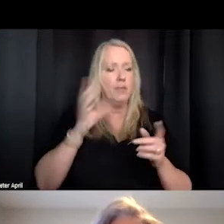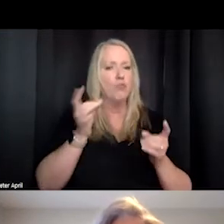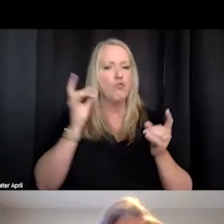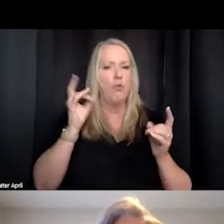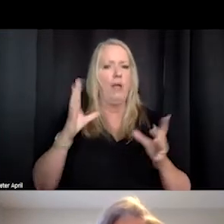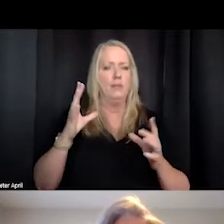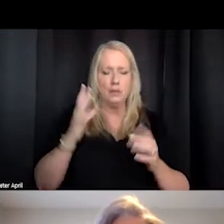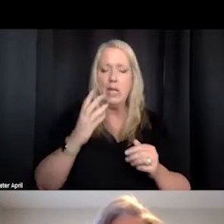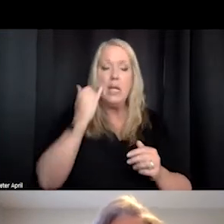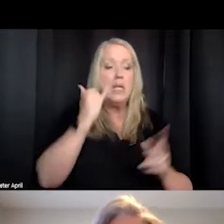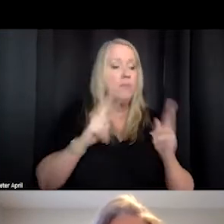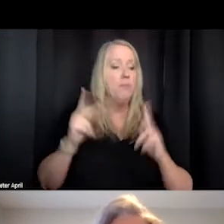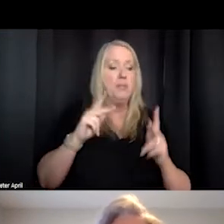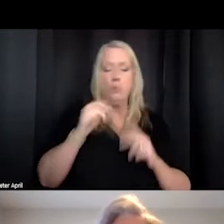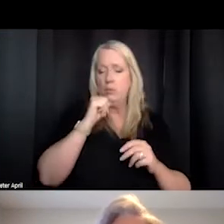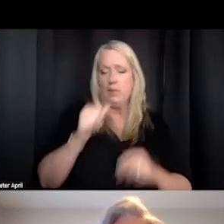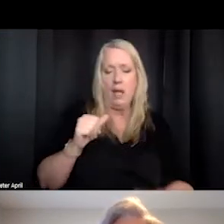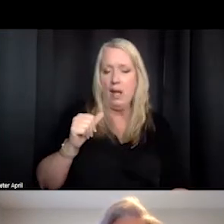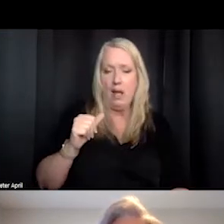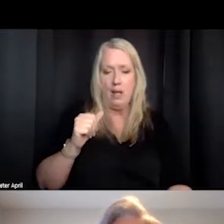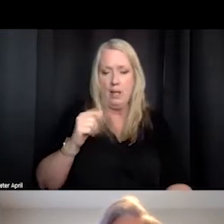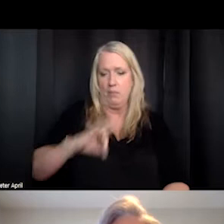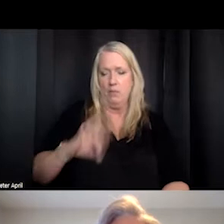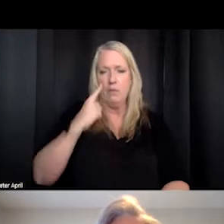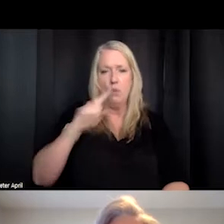PEOPLE WHO ARE INTO NECESSARILY MEDICAID BENEFICIARIES, BENEFICIARIES, MAY